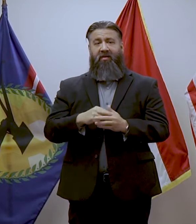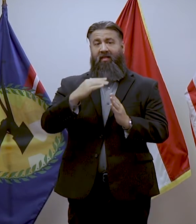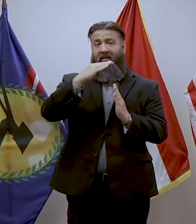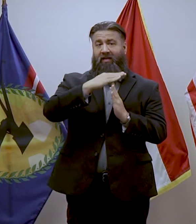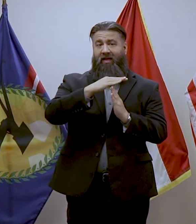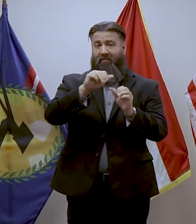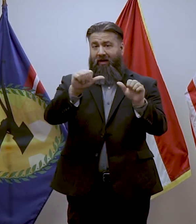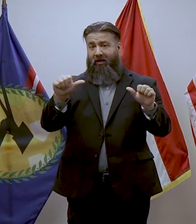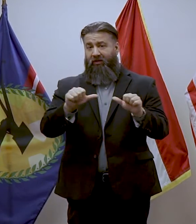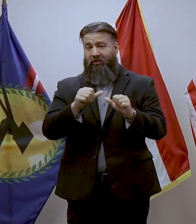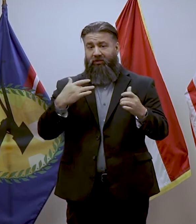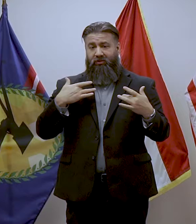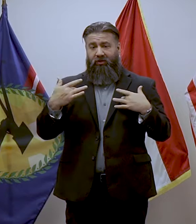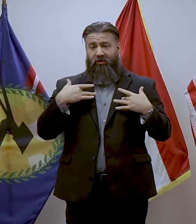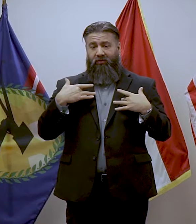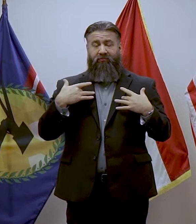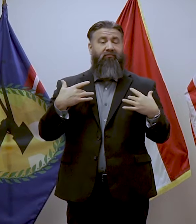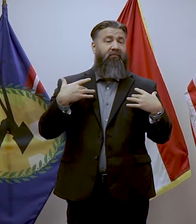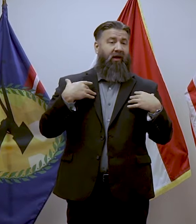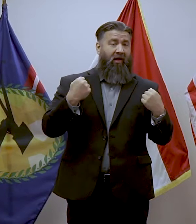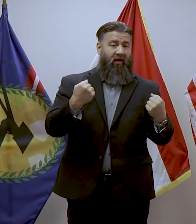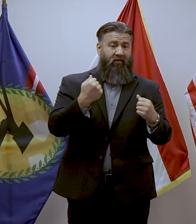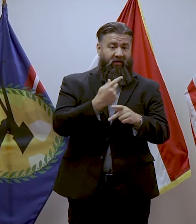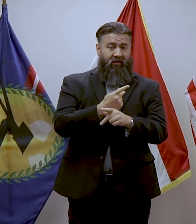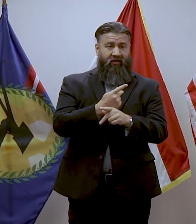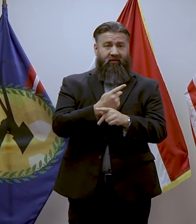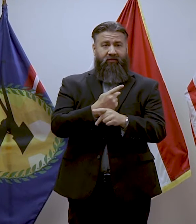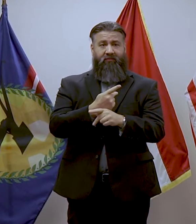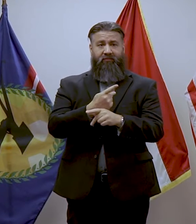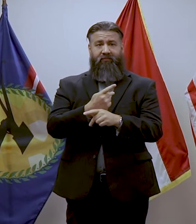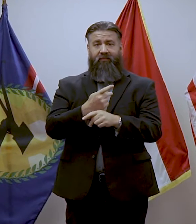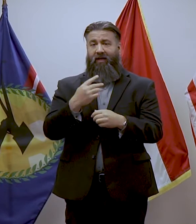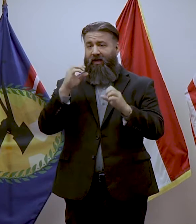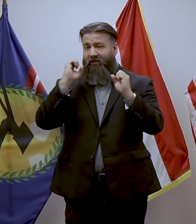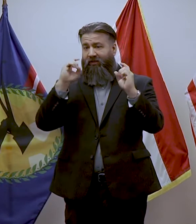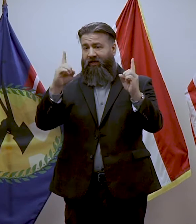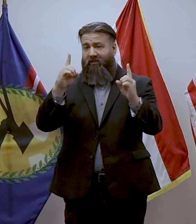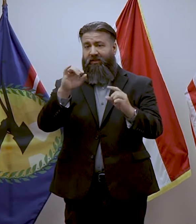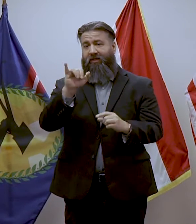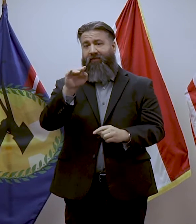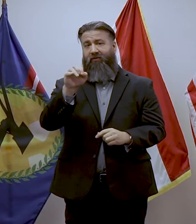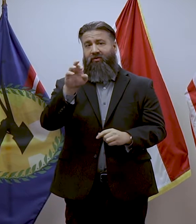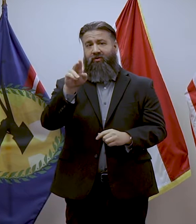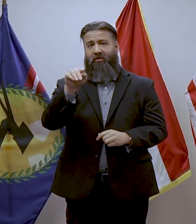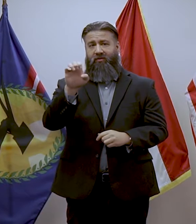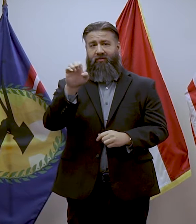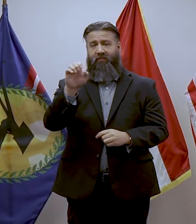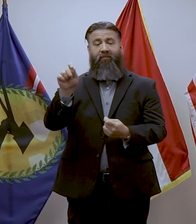care, education and infrastructure. Specifically, our residents listed these